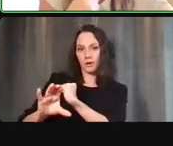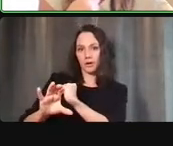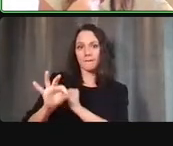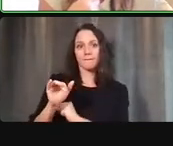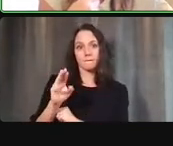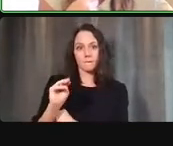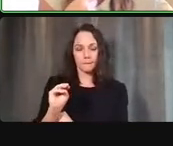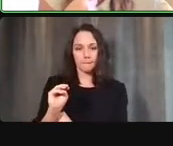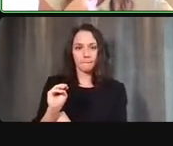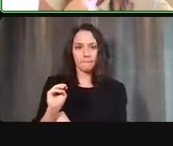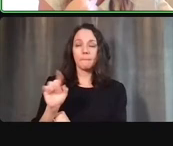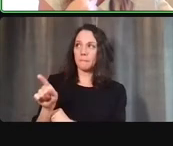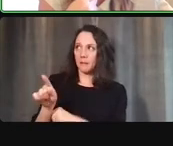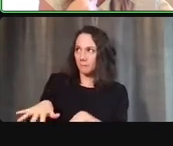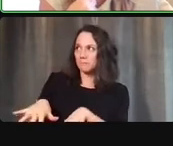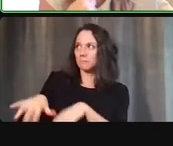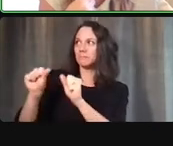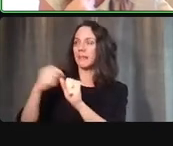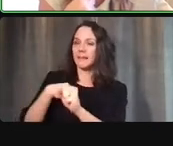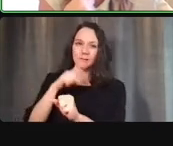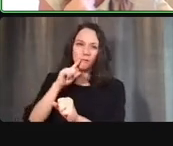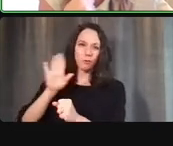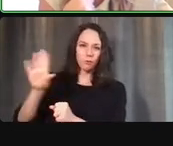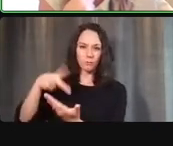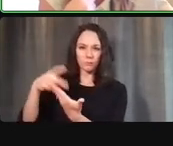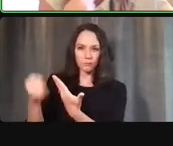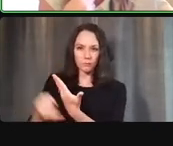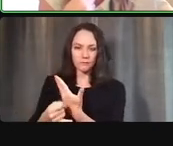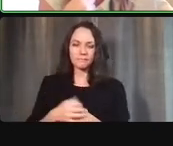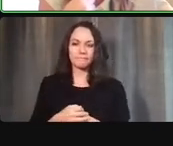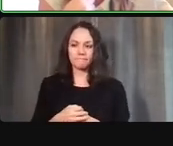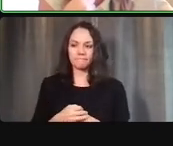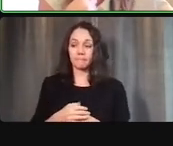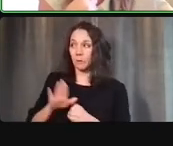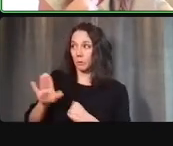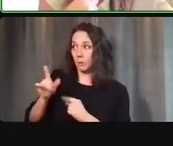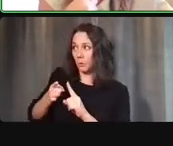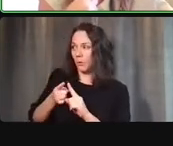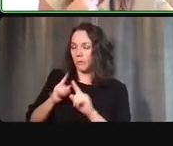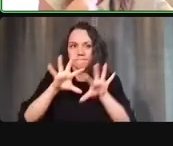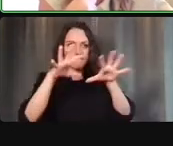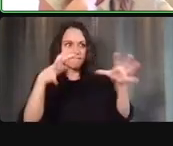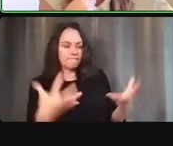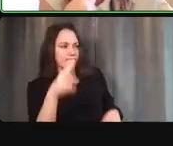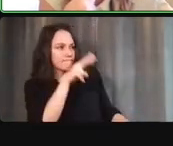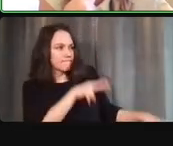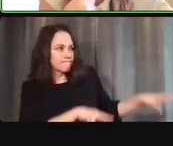So they are looking at it holistically to see what improvements they might suggest.